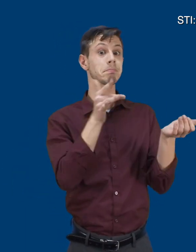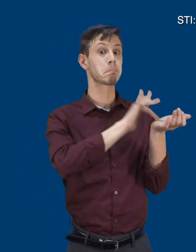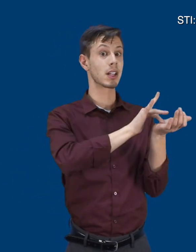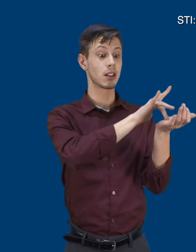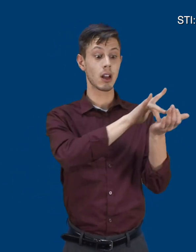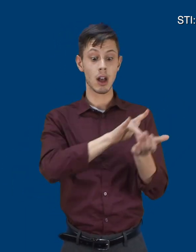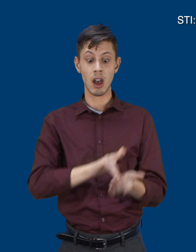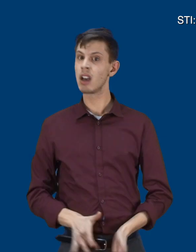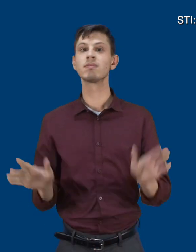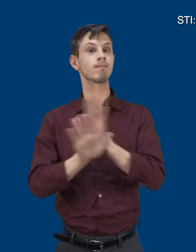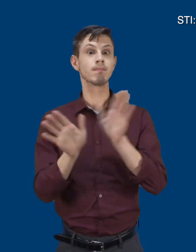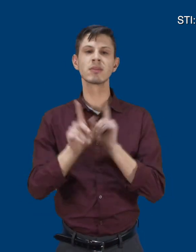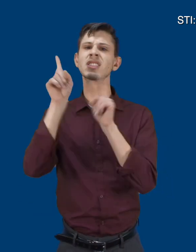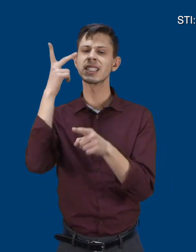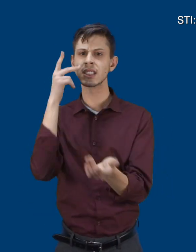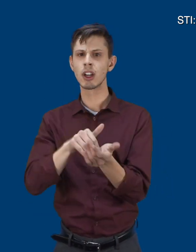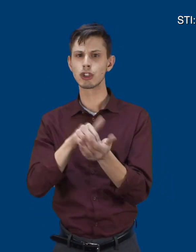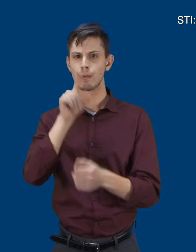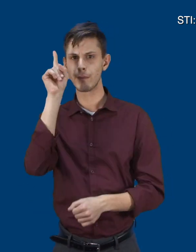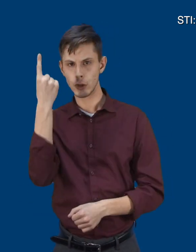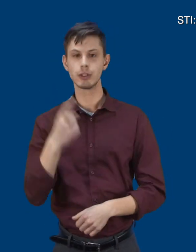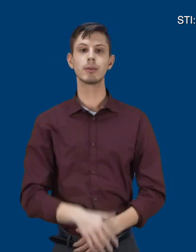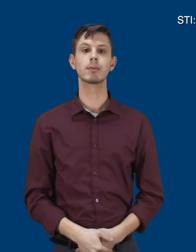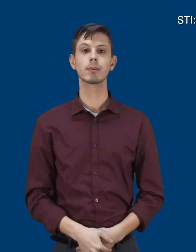do not try to treat your genital warts yourself. You will need to see a doctor.